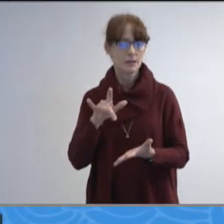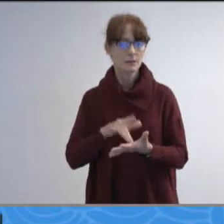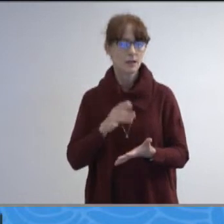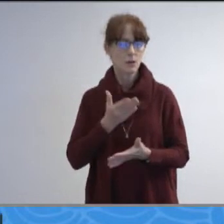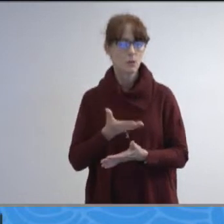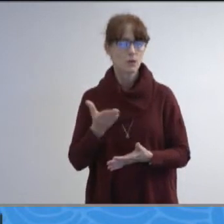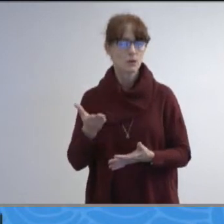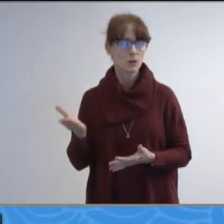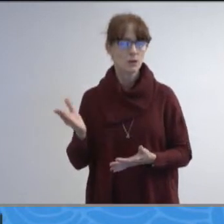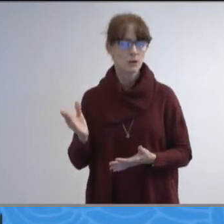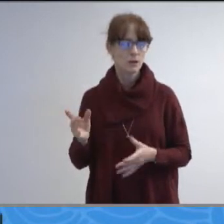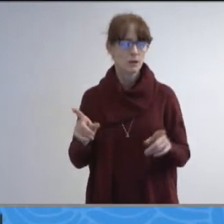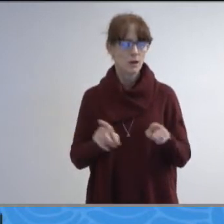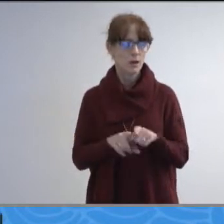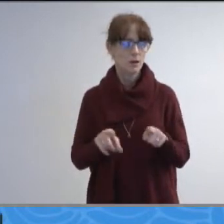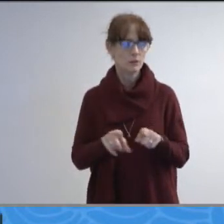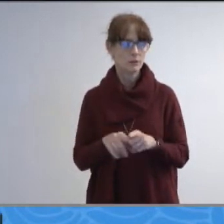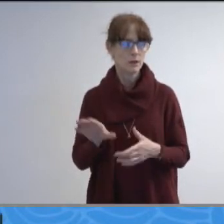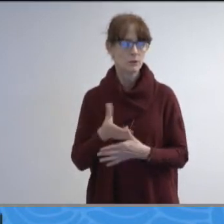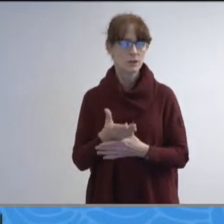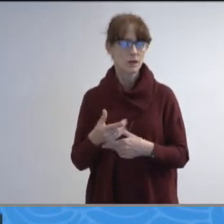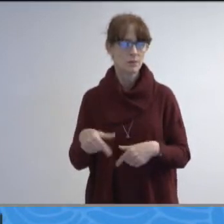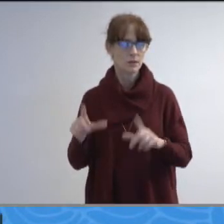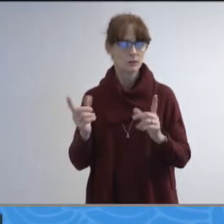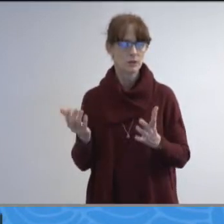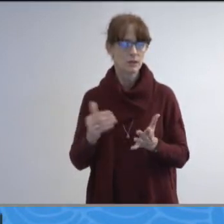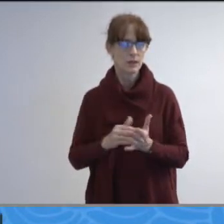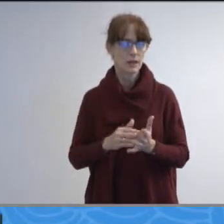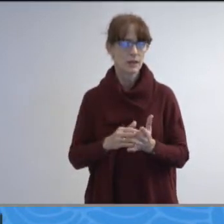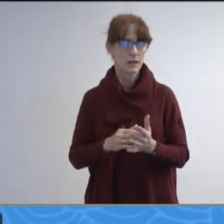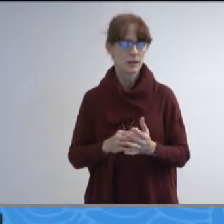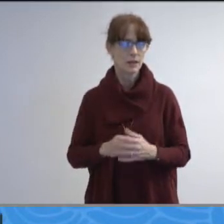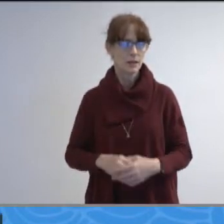And then I can also share my screen again, let me grab this link.